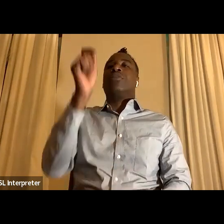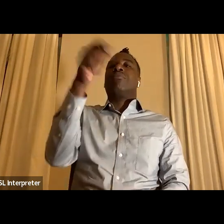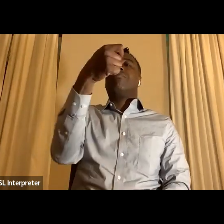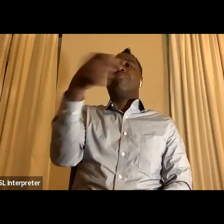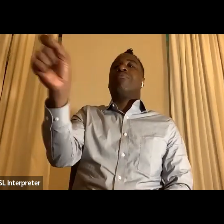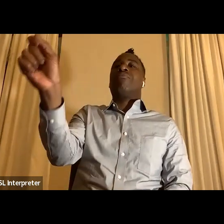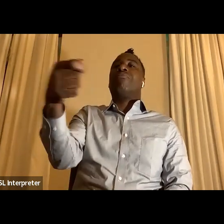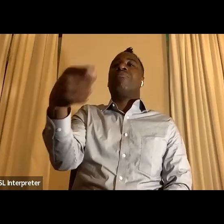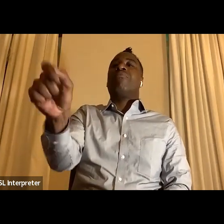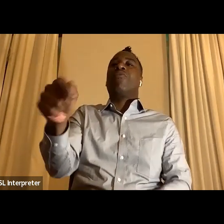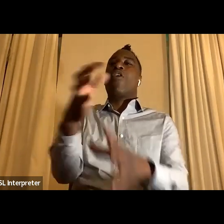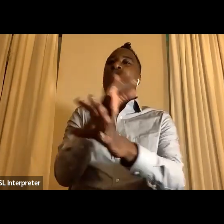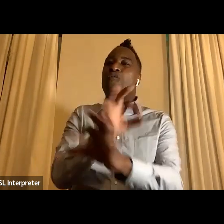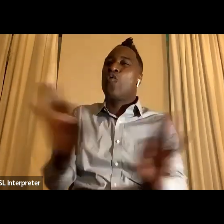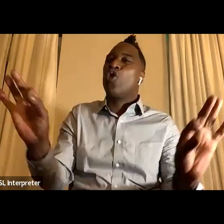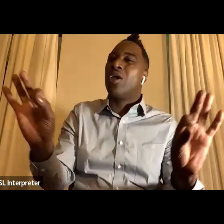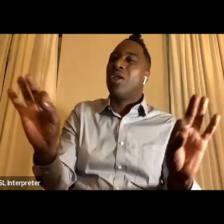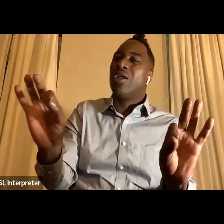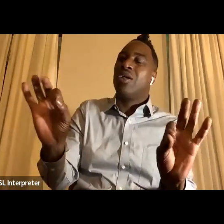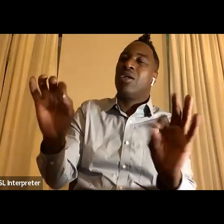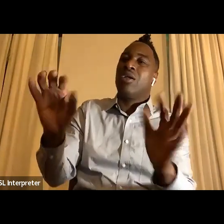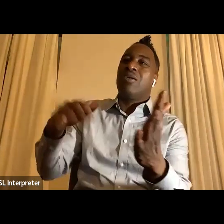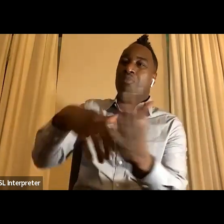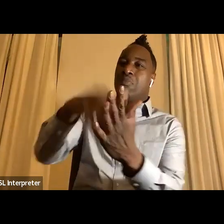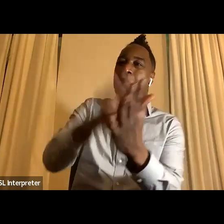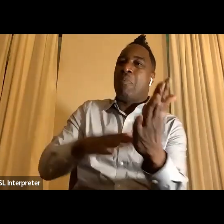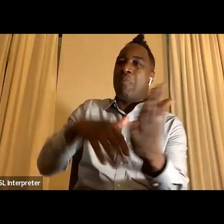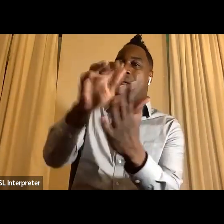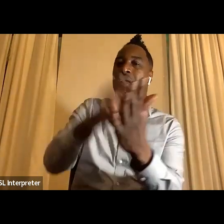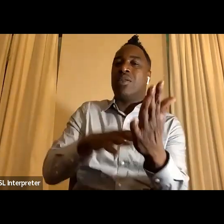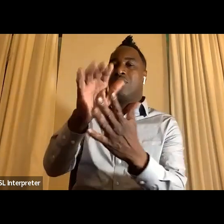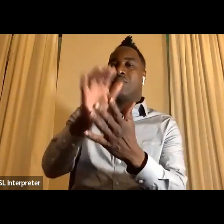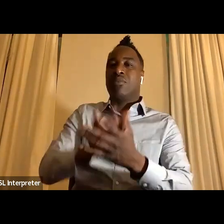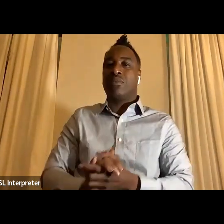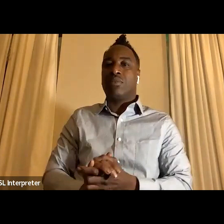even if there is like realism in there, like I'll do some blending here and there,